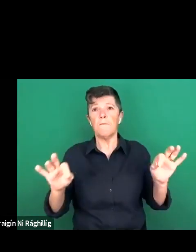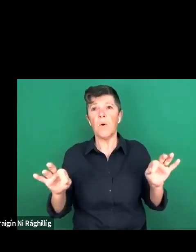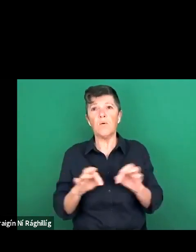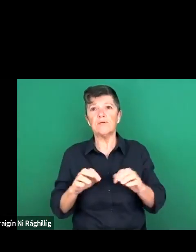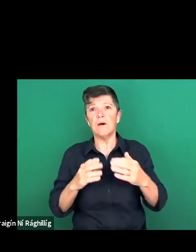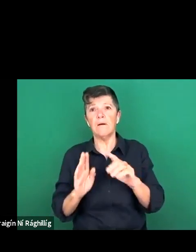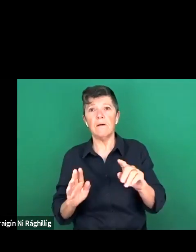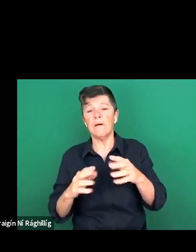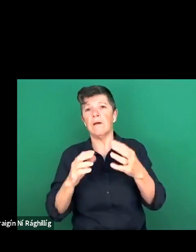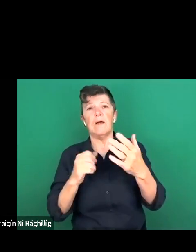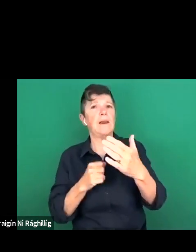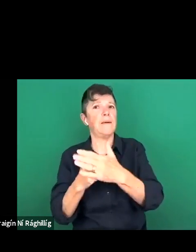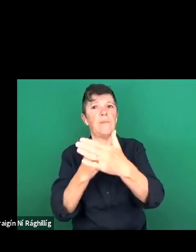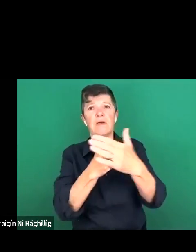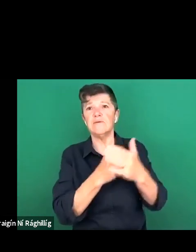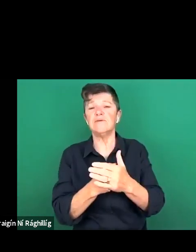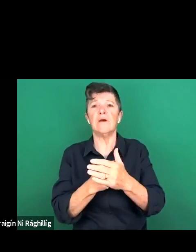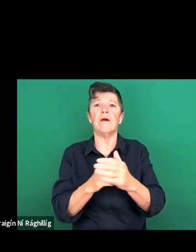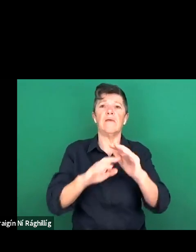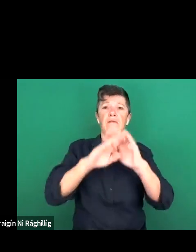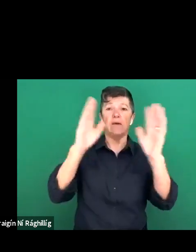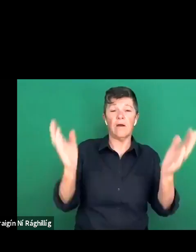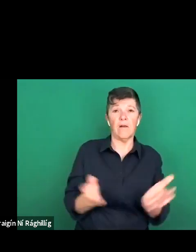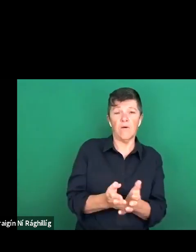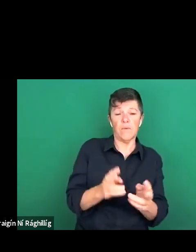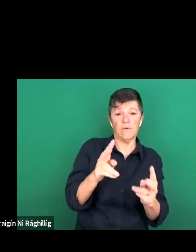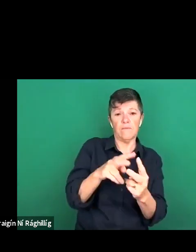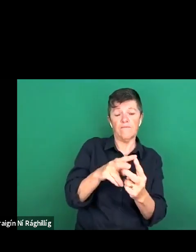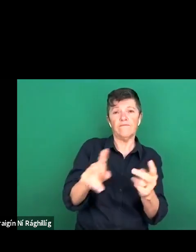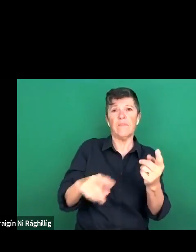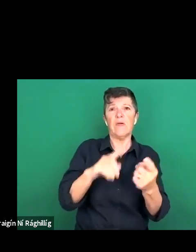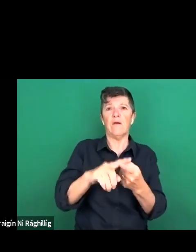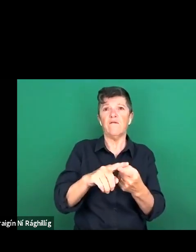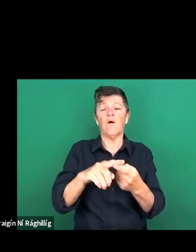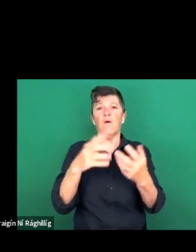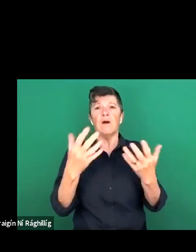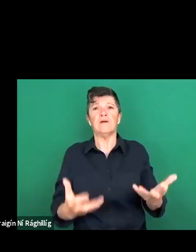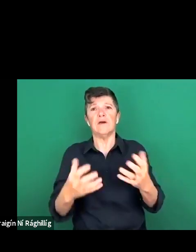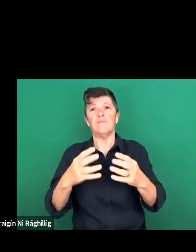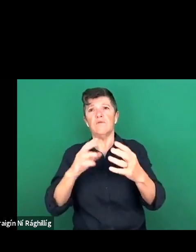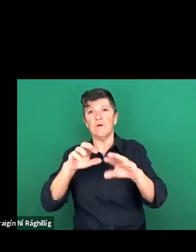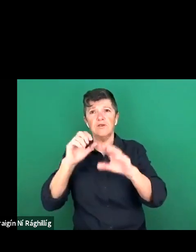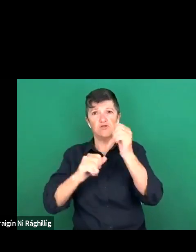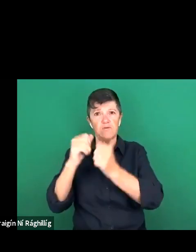poverty and destitution and indeed the inter connections between growth and